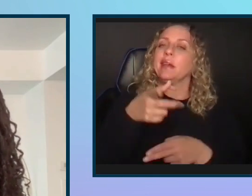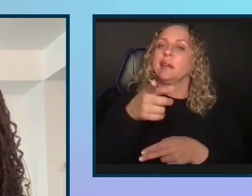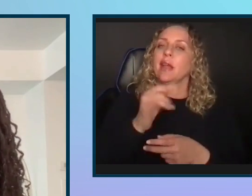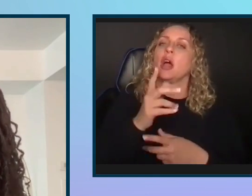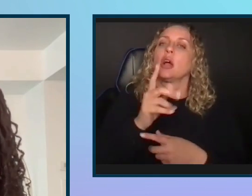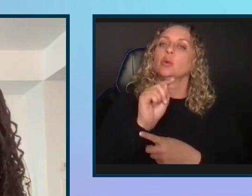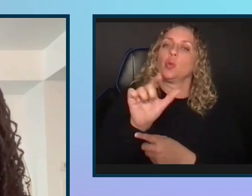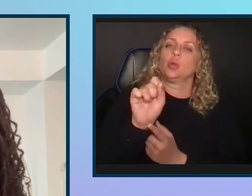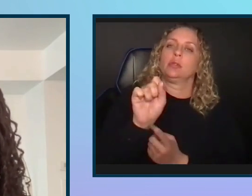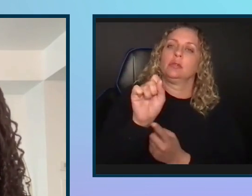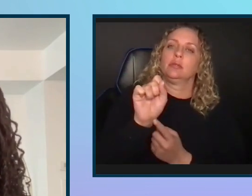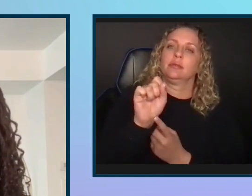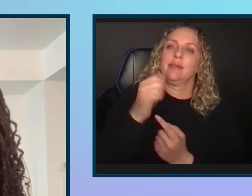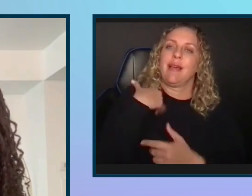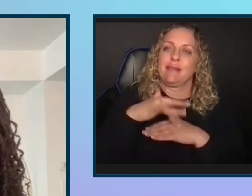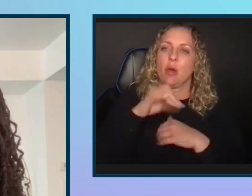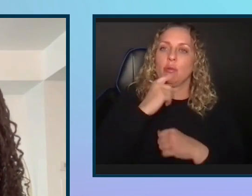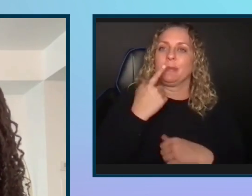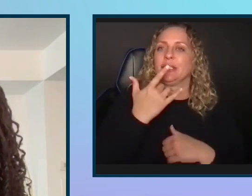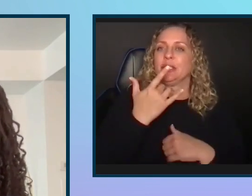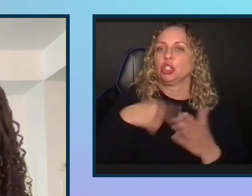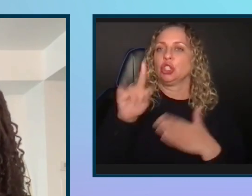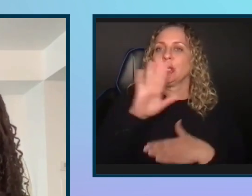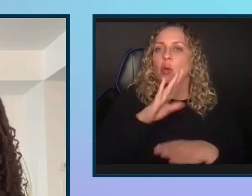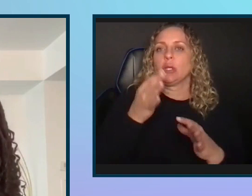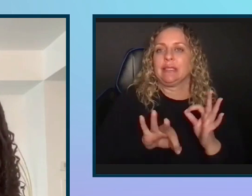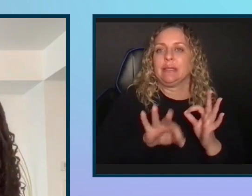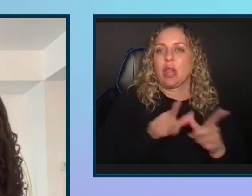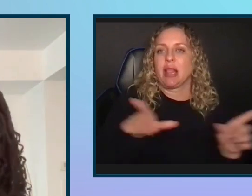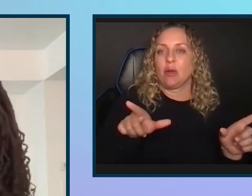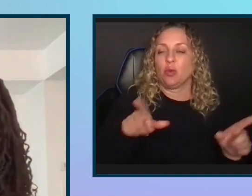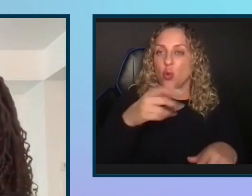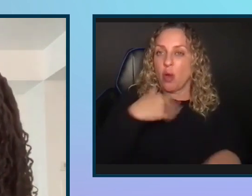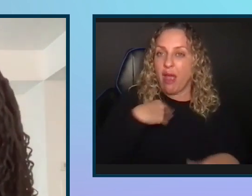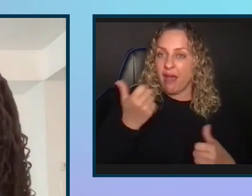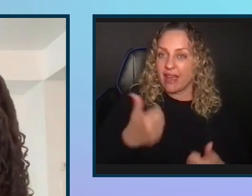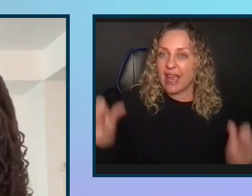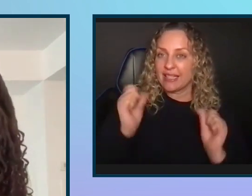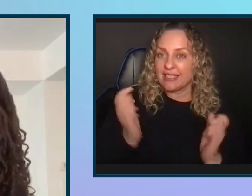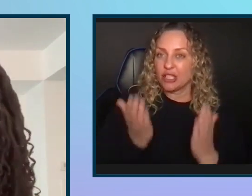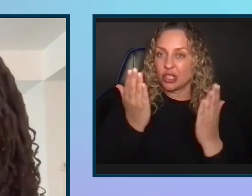that can help us check simple language, do you have any suggestions for our attendees on some of those tools that you use